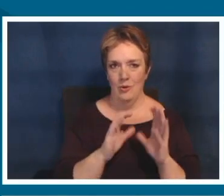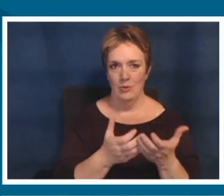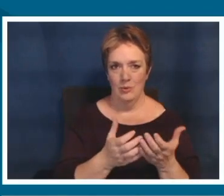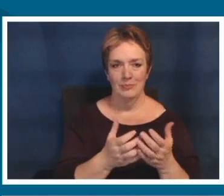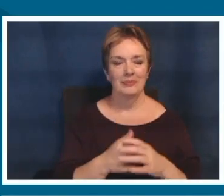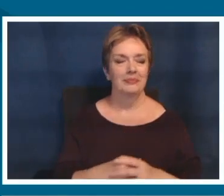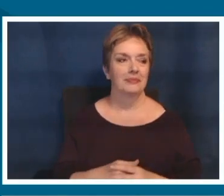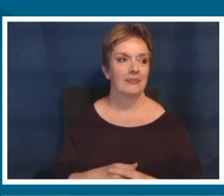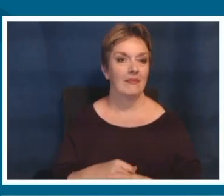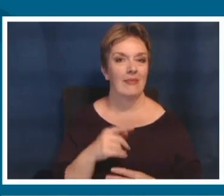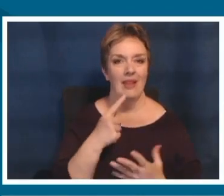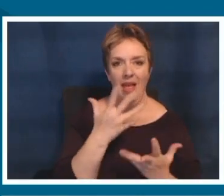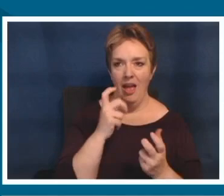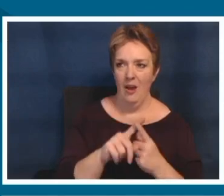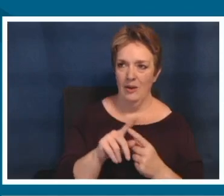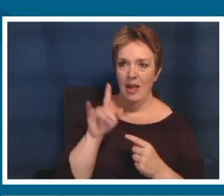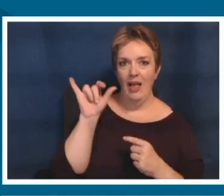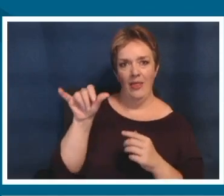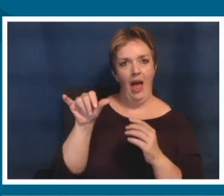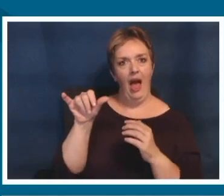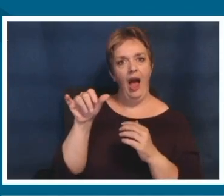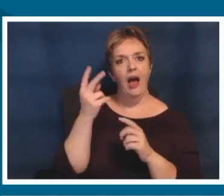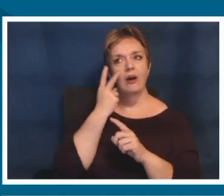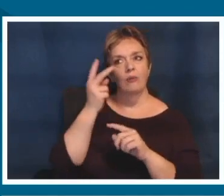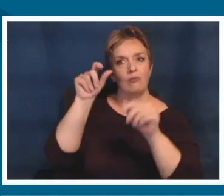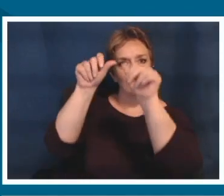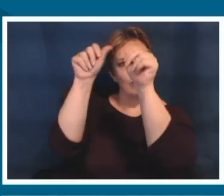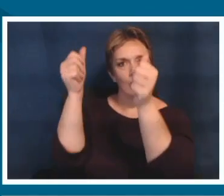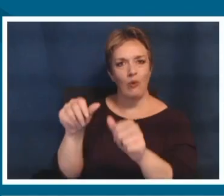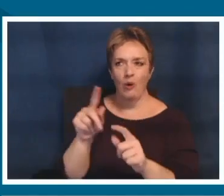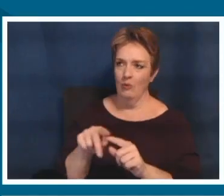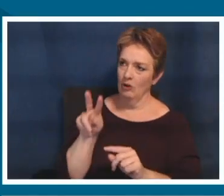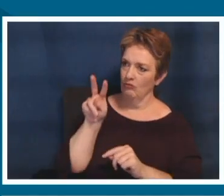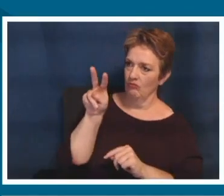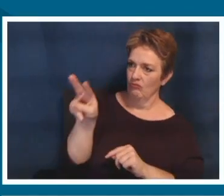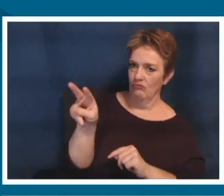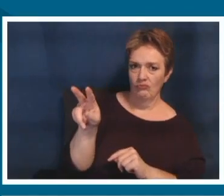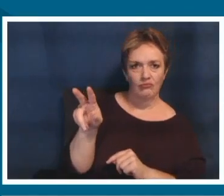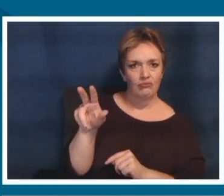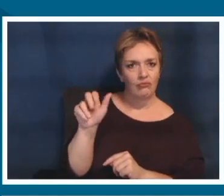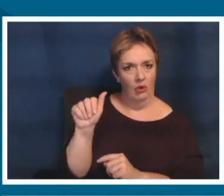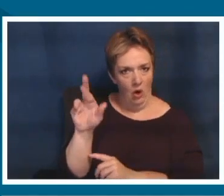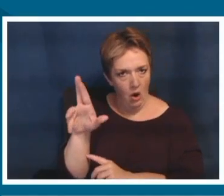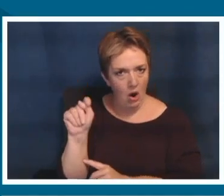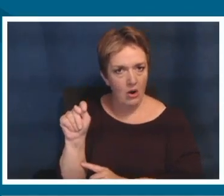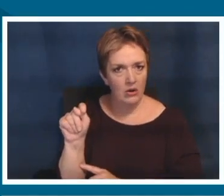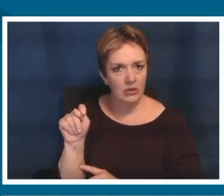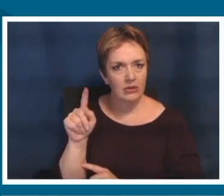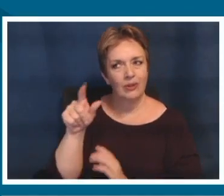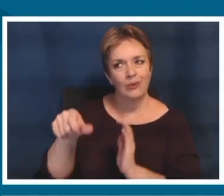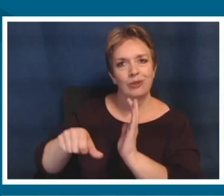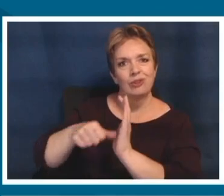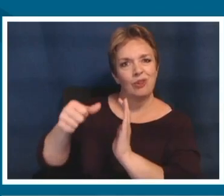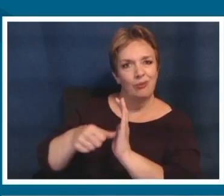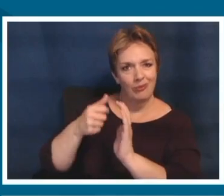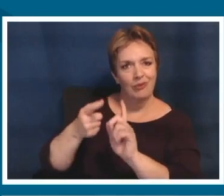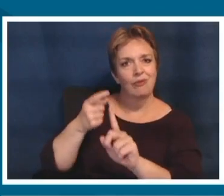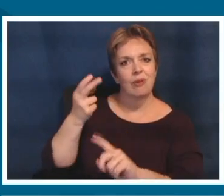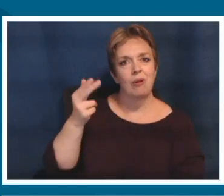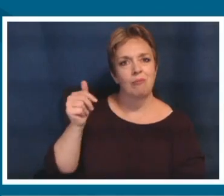memorial as a piece of art you know it was sculpted by ed hamilton they wanted to they're actually using